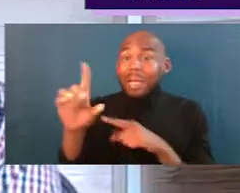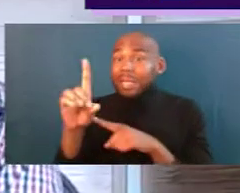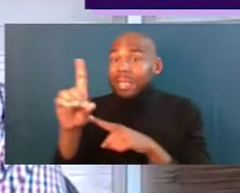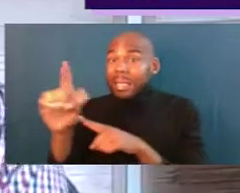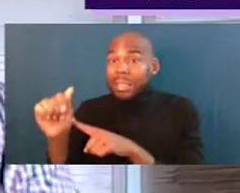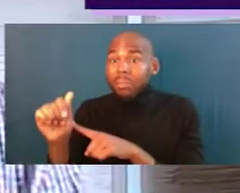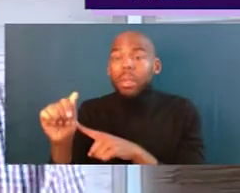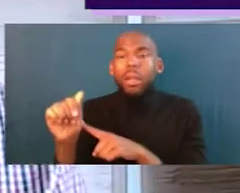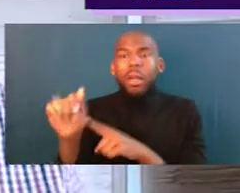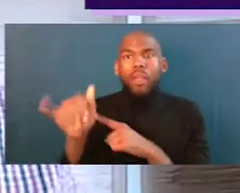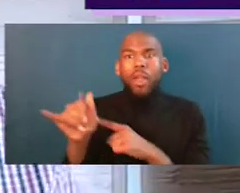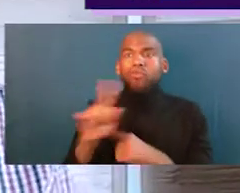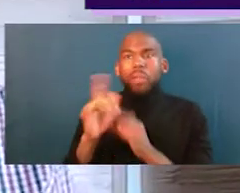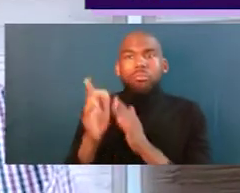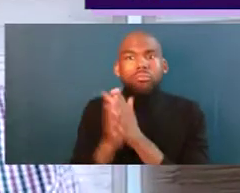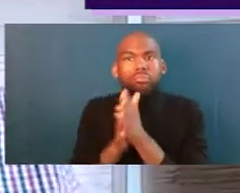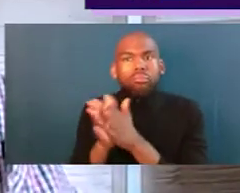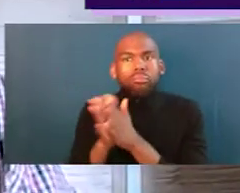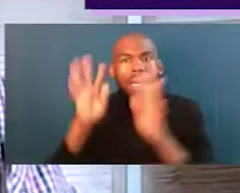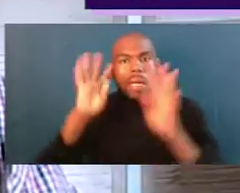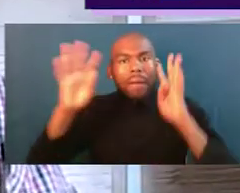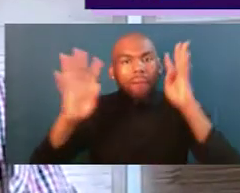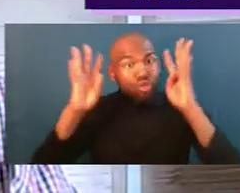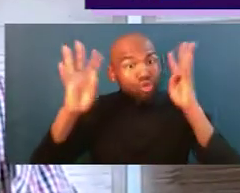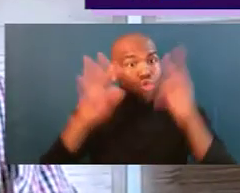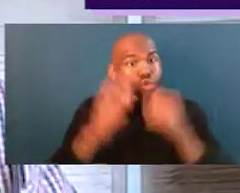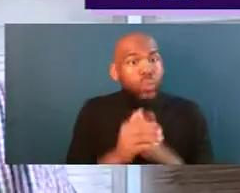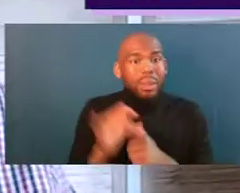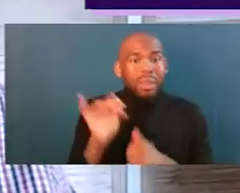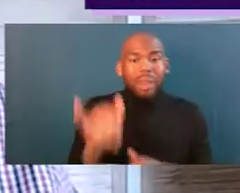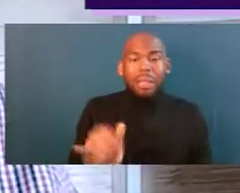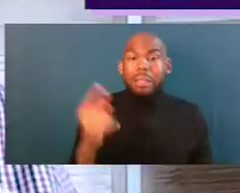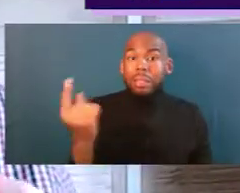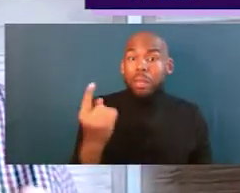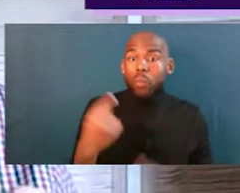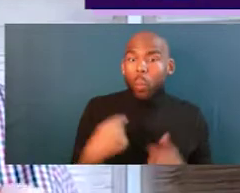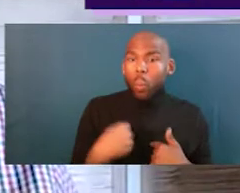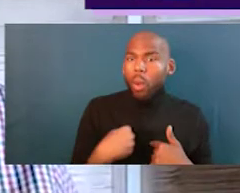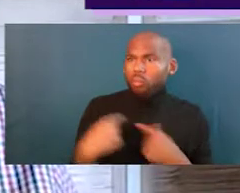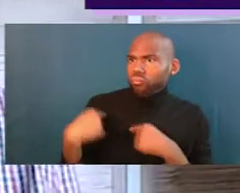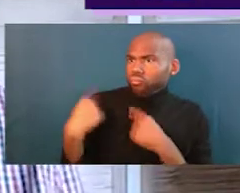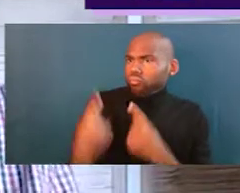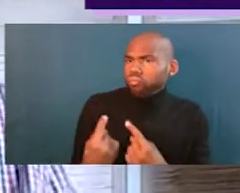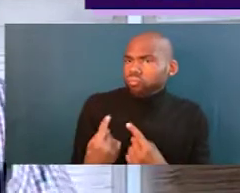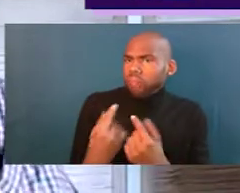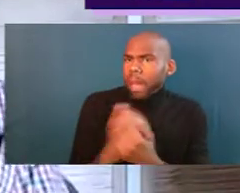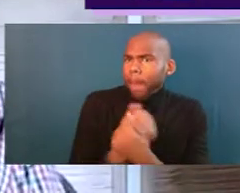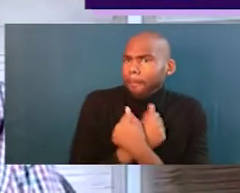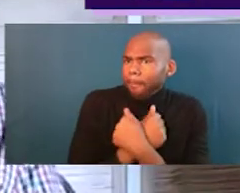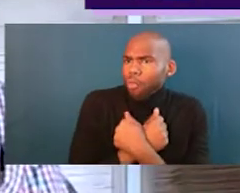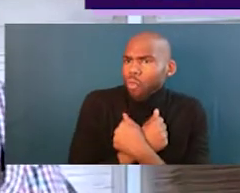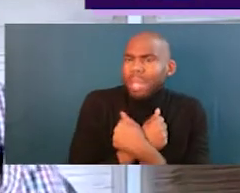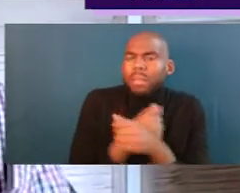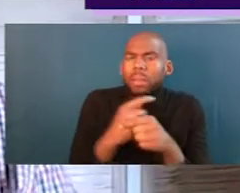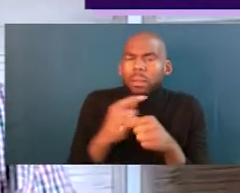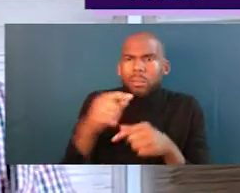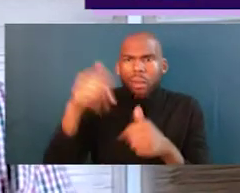drives innovation. It's something that we have embraced as an organization, it's written